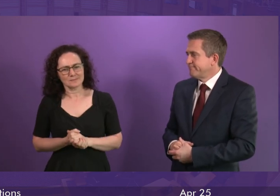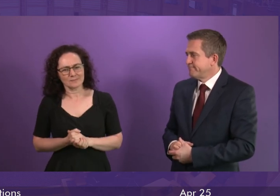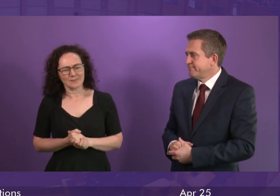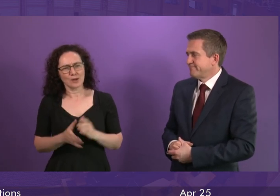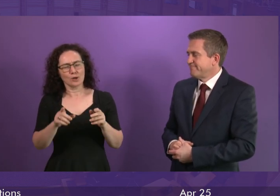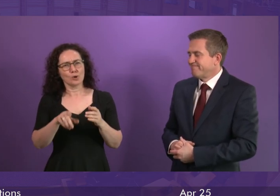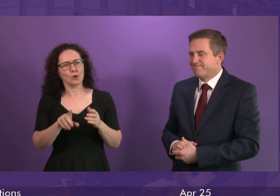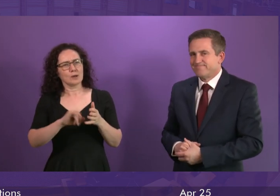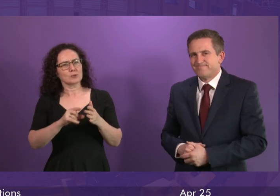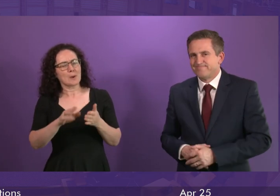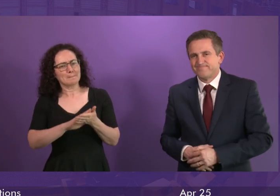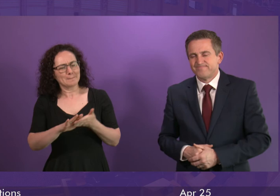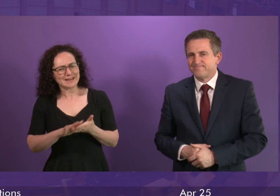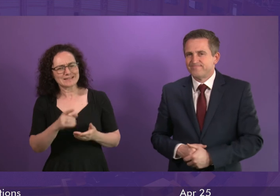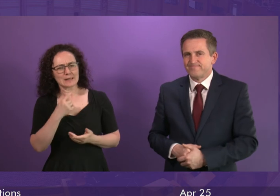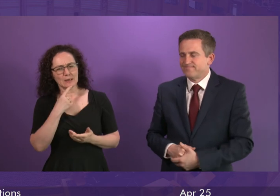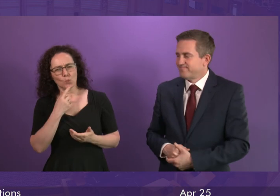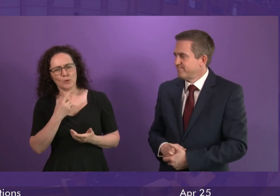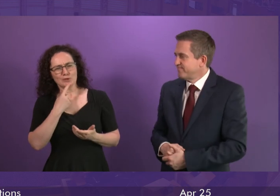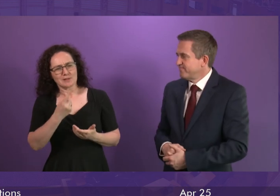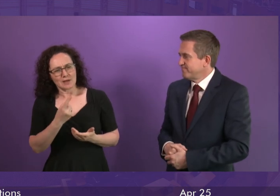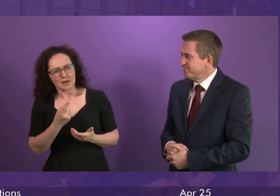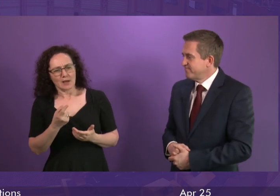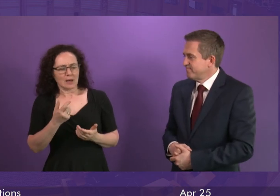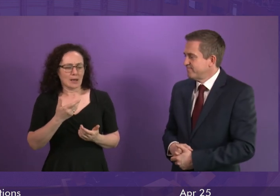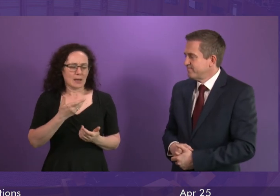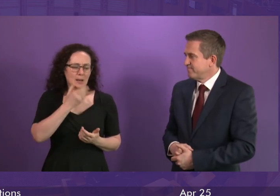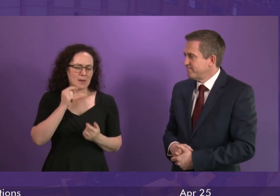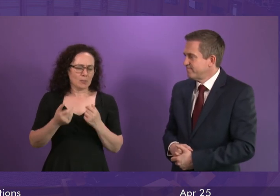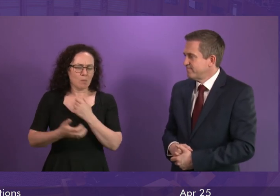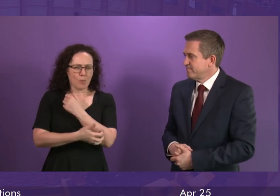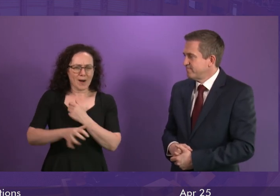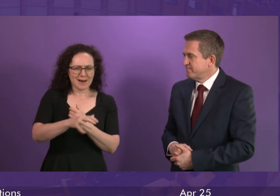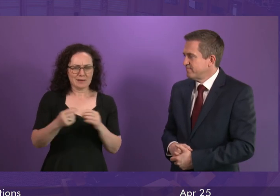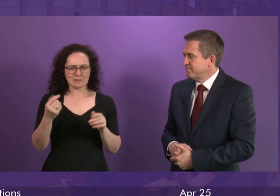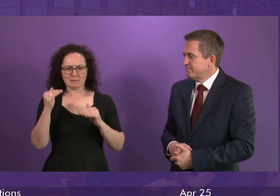being disadvantaged, that the attainment gap is closing. That is the reverse of the concern